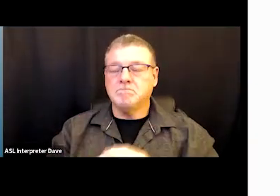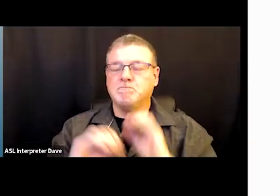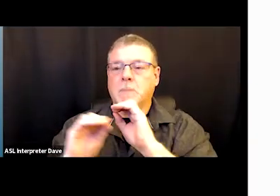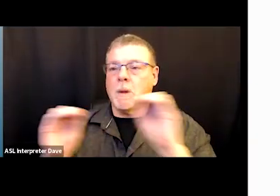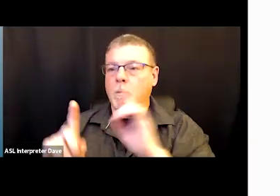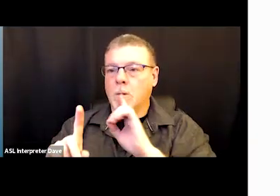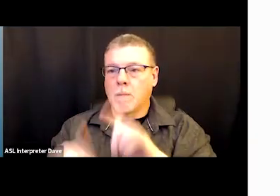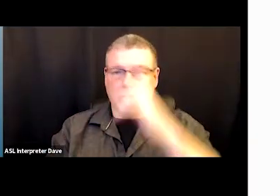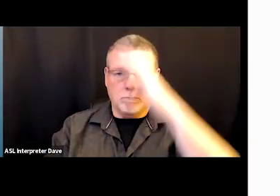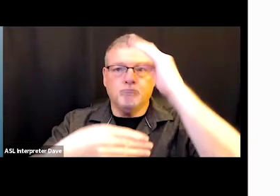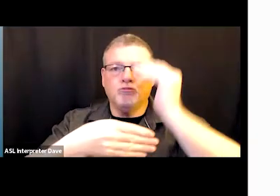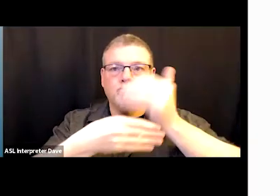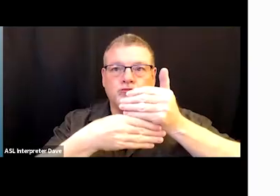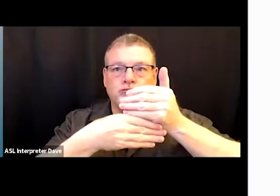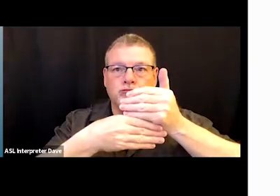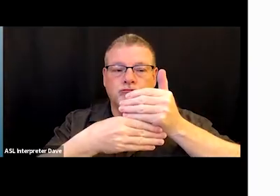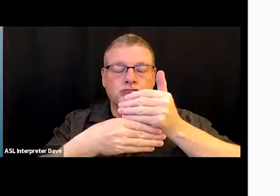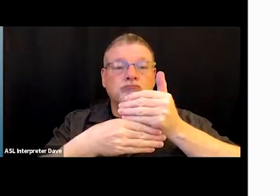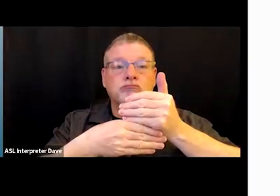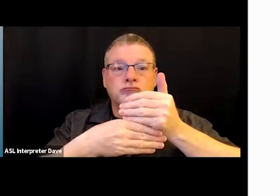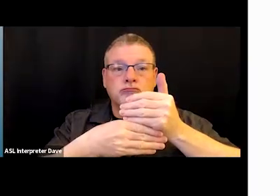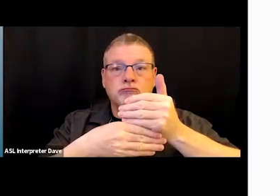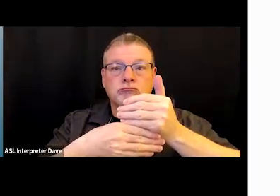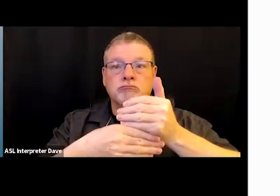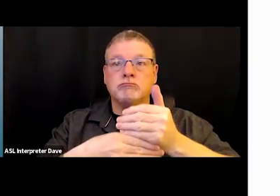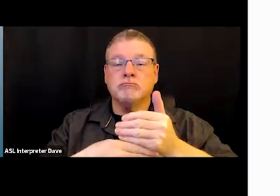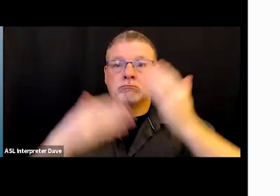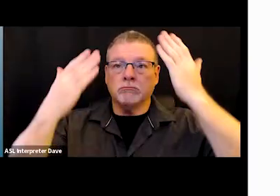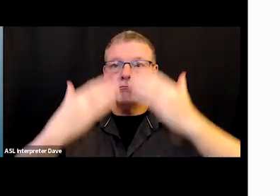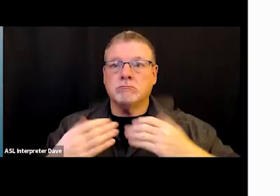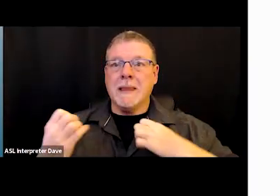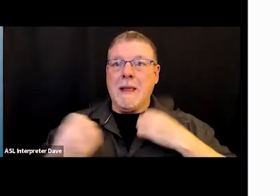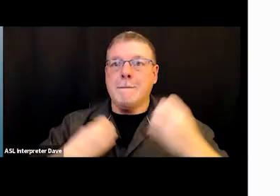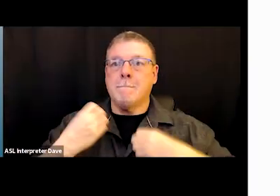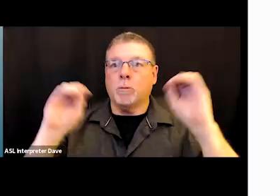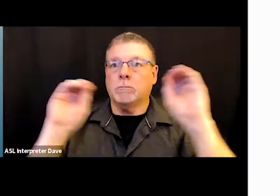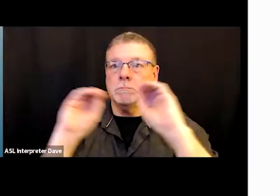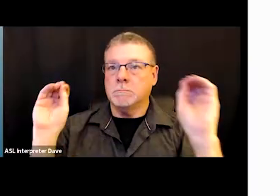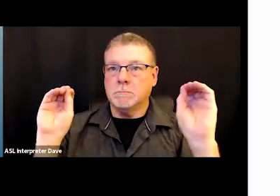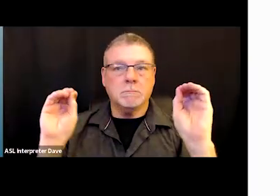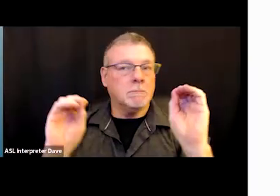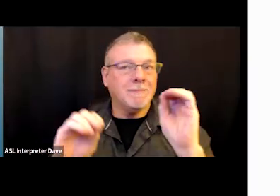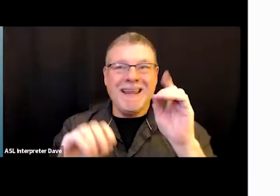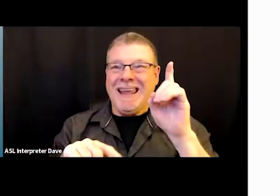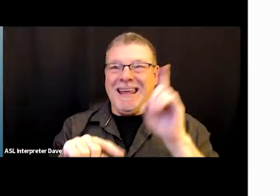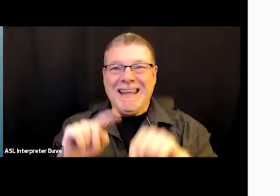They may shut down, they may stand motionless, or be unable to produce the sample, despite urgency.